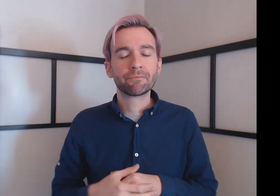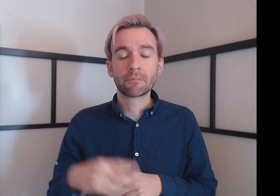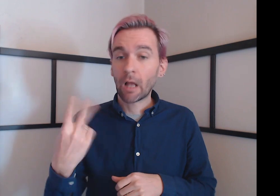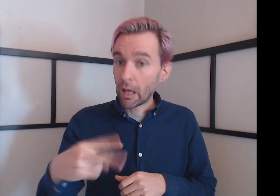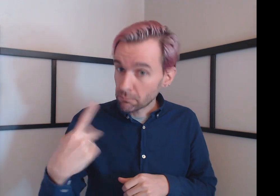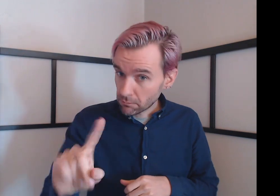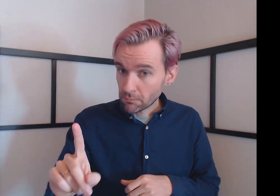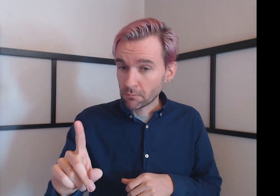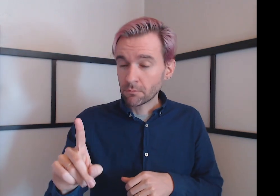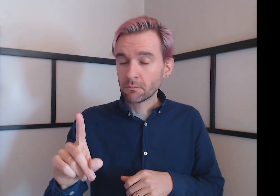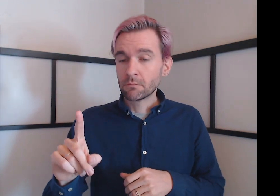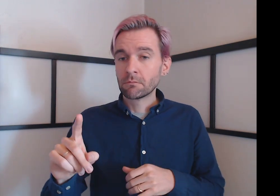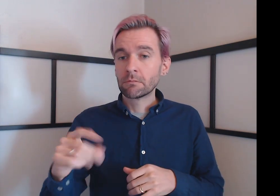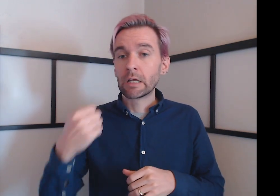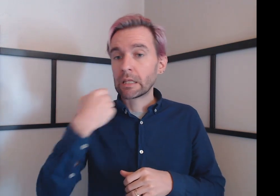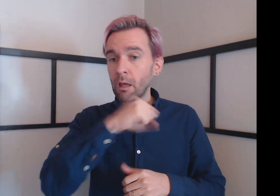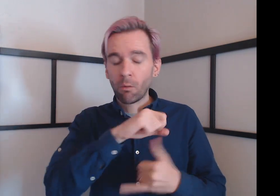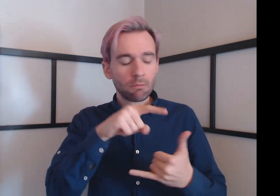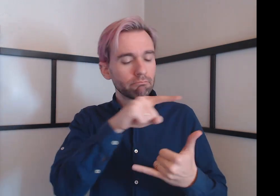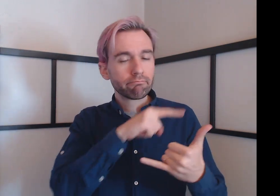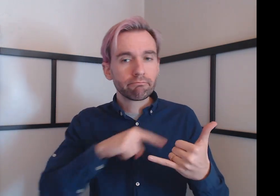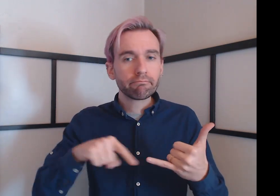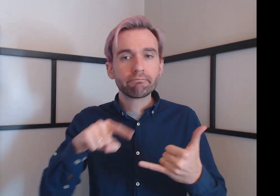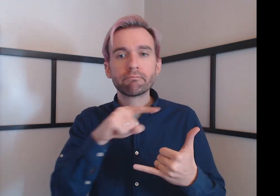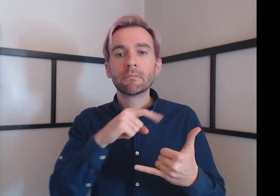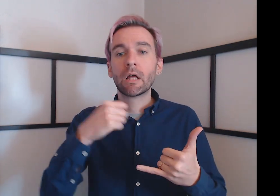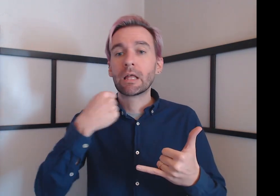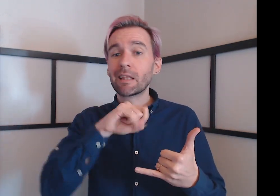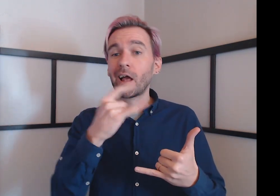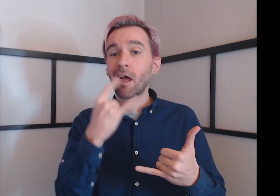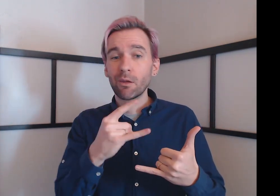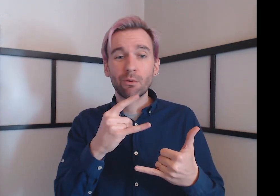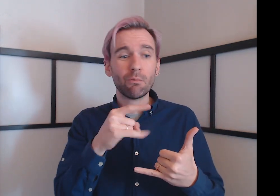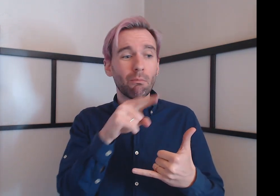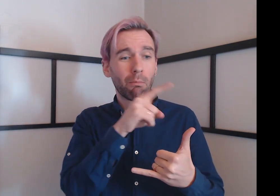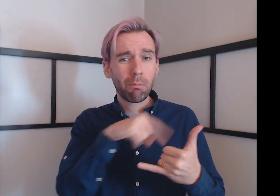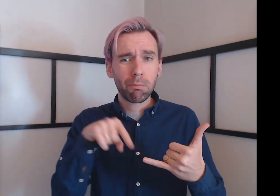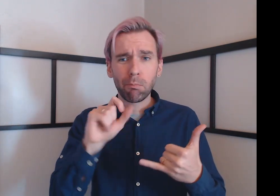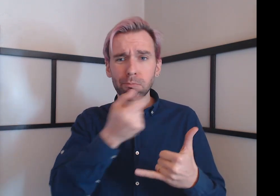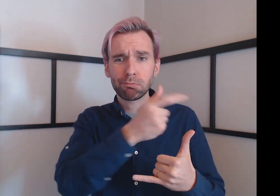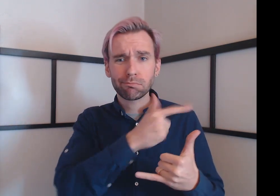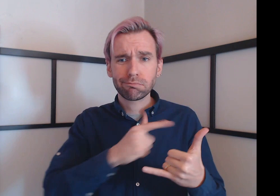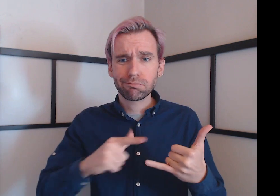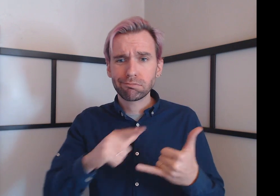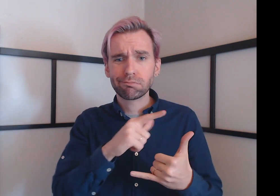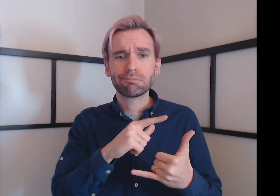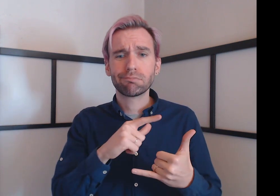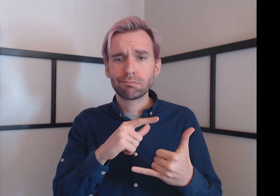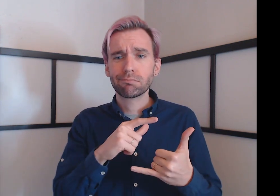And lastly, all over Taiwan there are many dialects of Hokkien (a.k.a. Taiwanese).